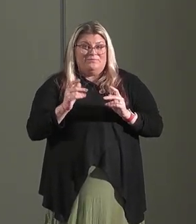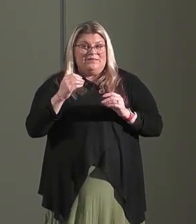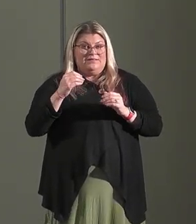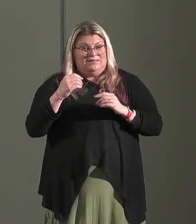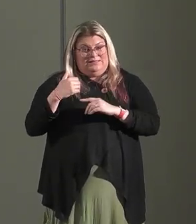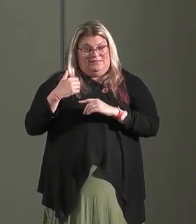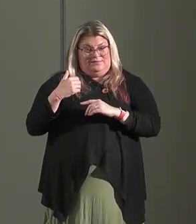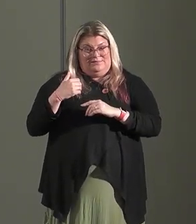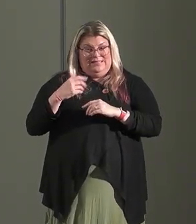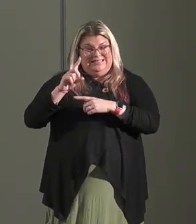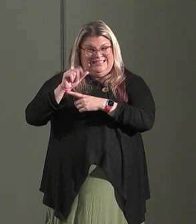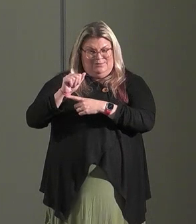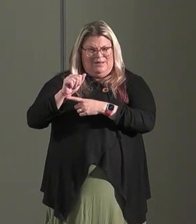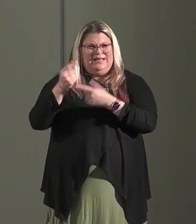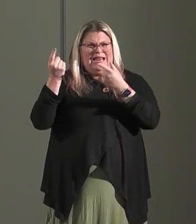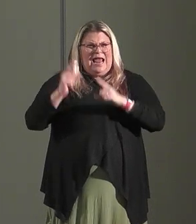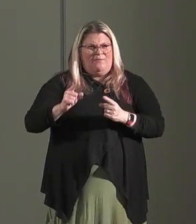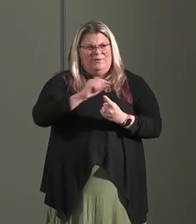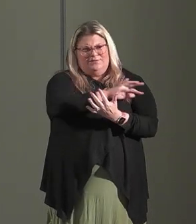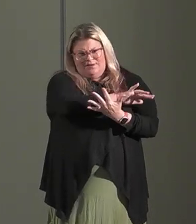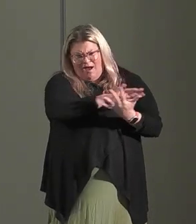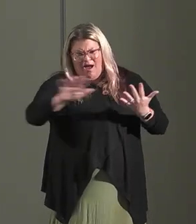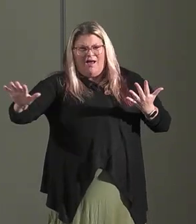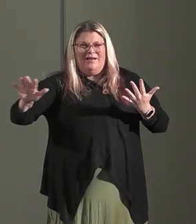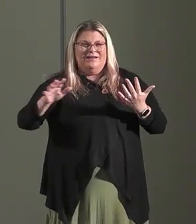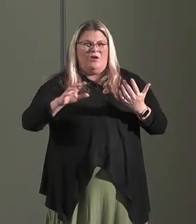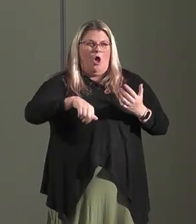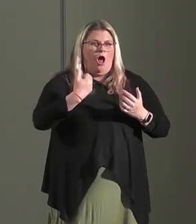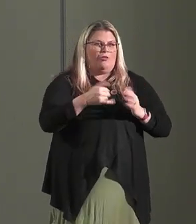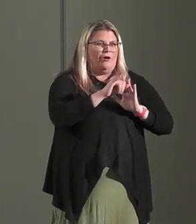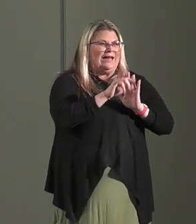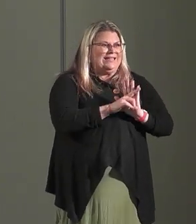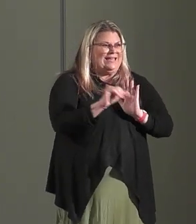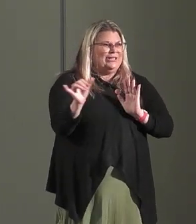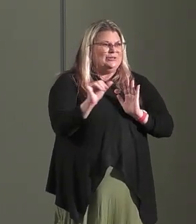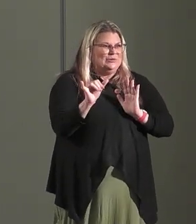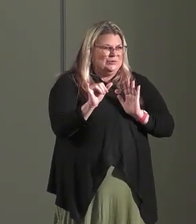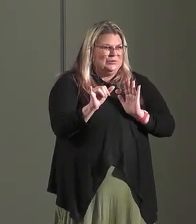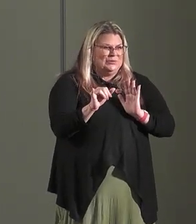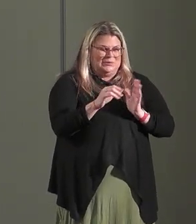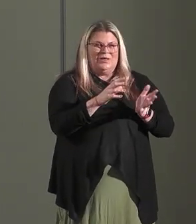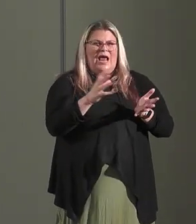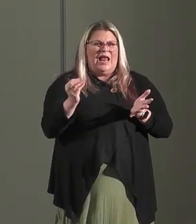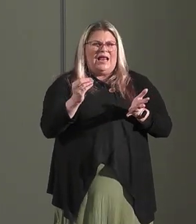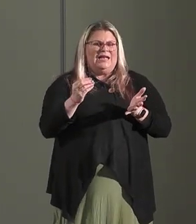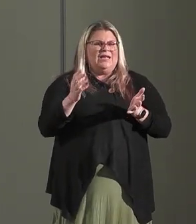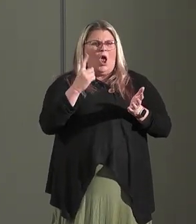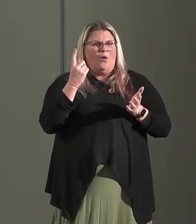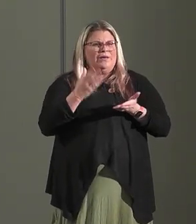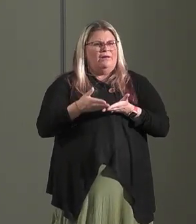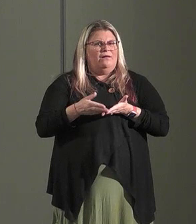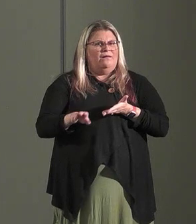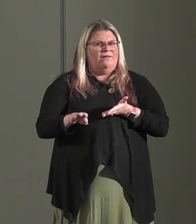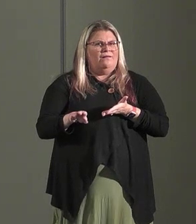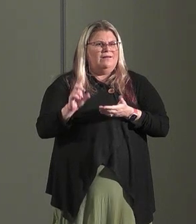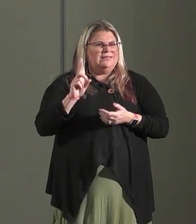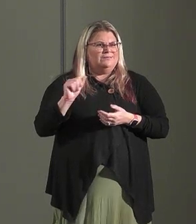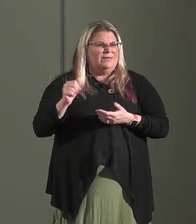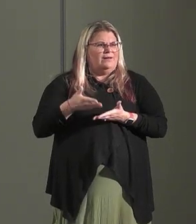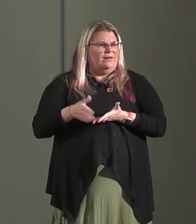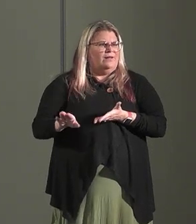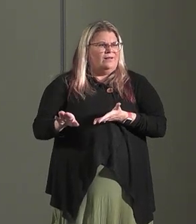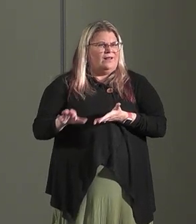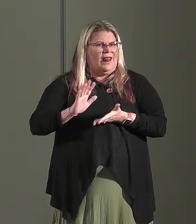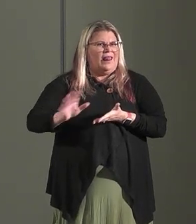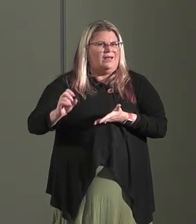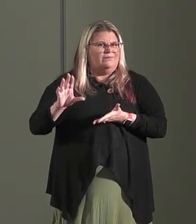happens across other identity as well. And it gets left out. I think about equitable accessibility,